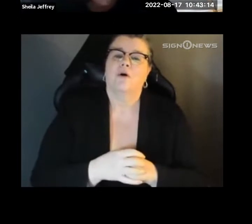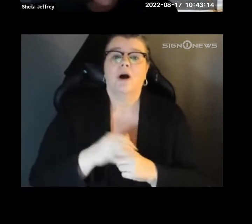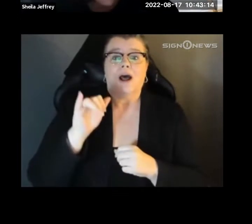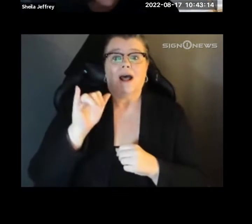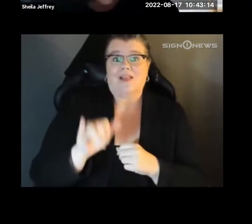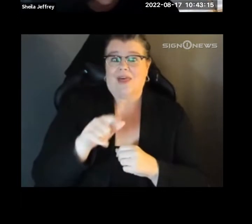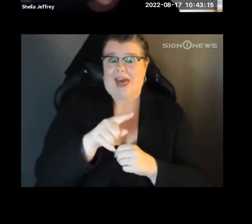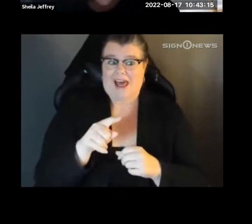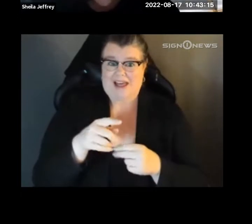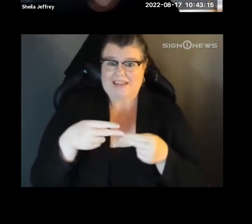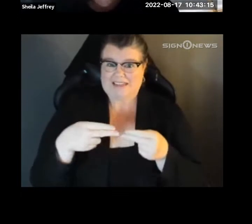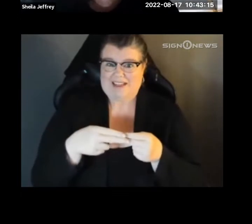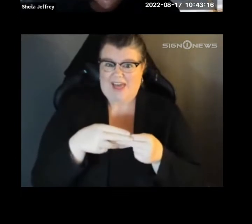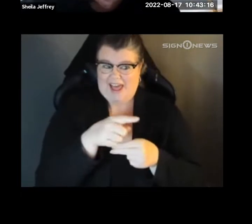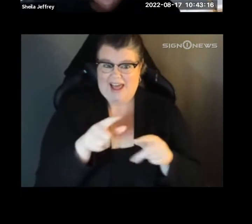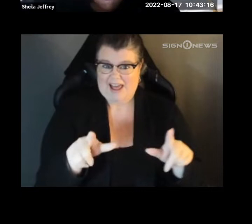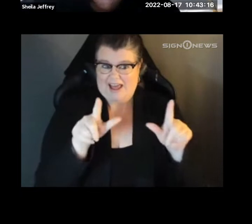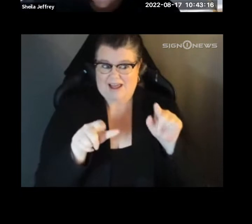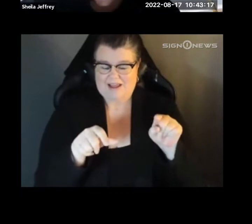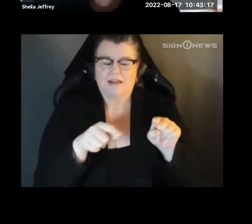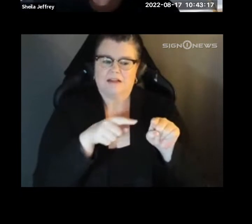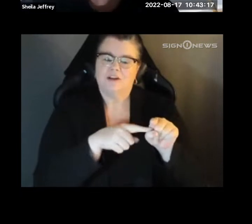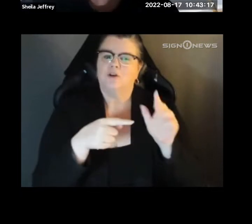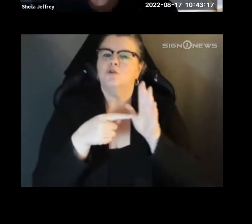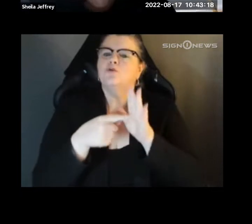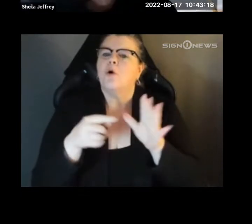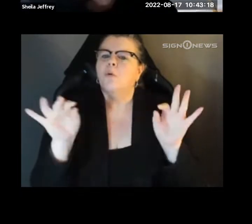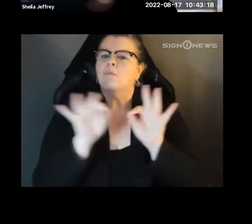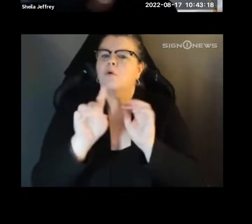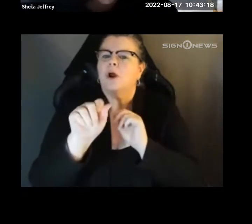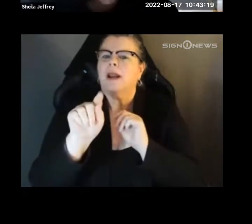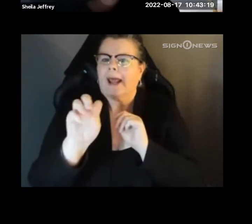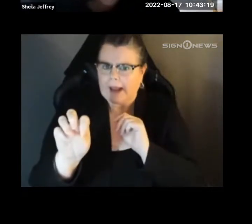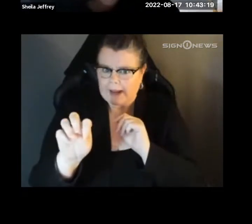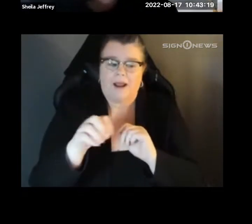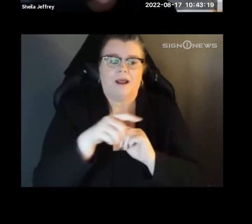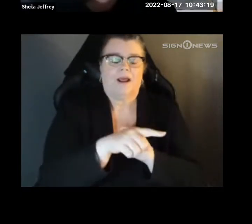electric Day November 8th